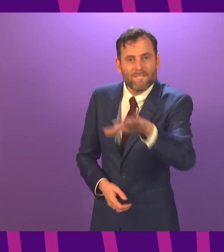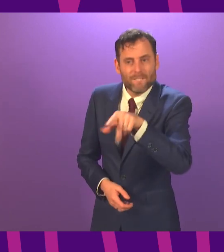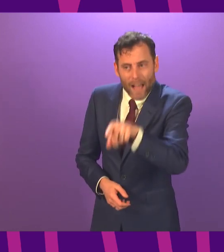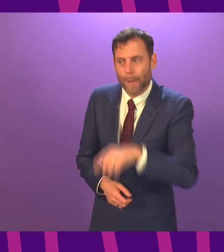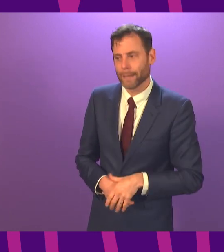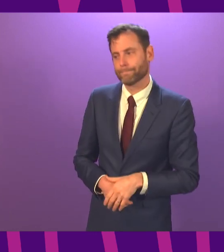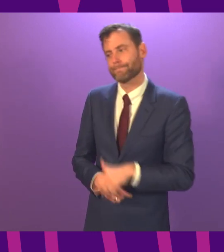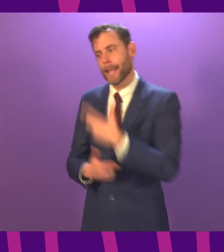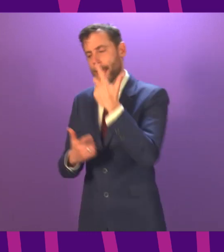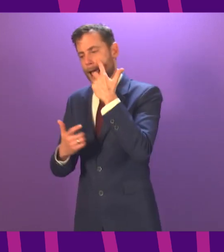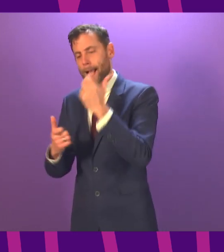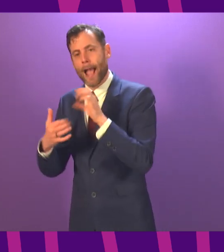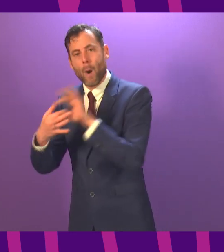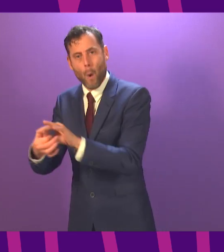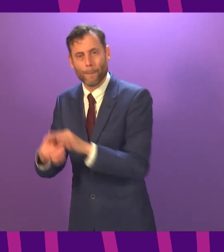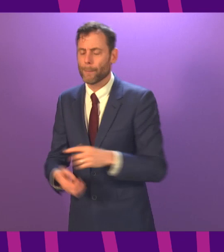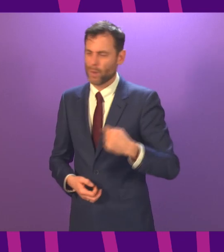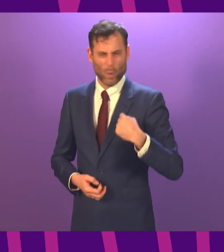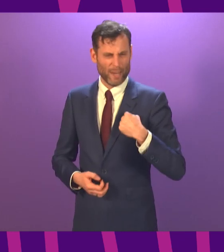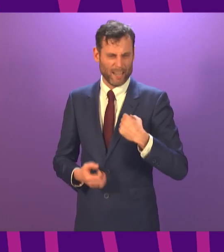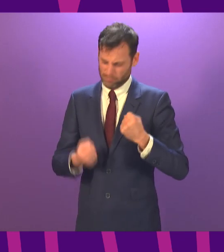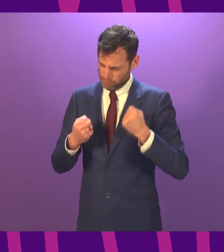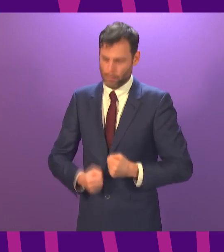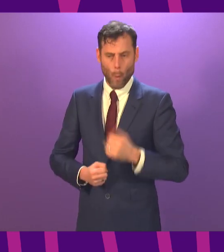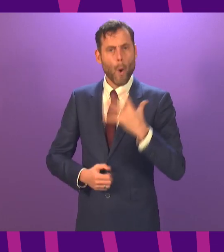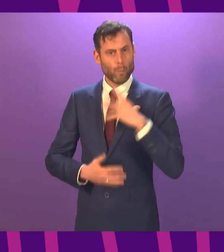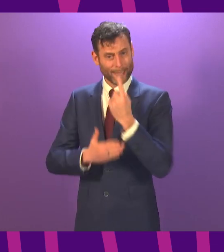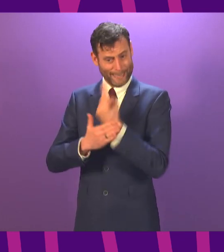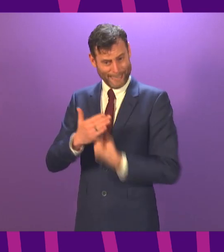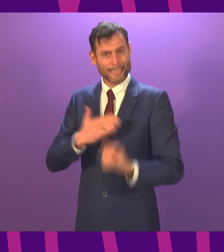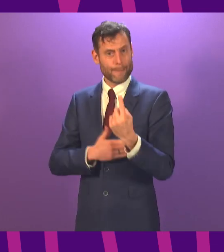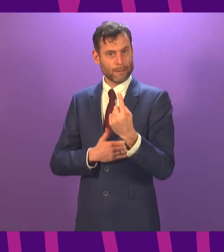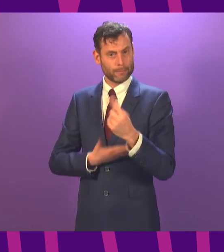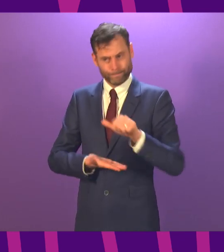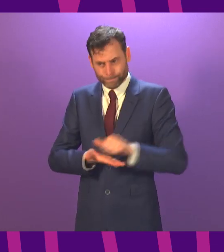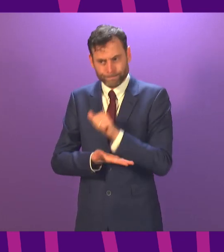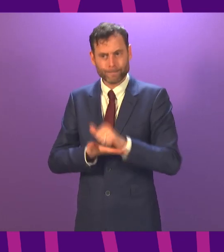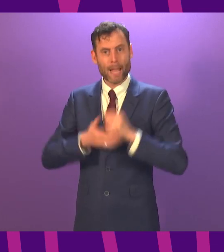We have given a clear and unambiguous commitment to an independent public inquiry, with human